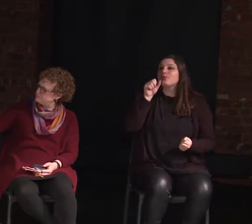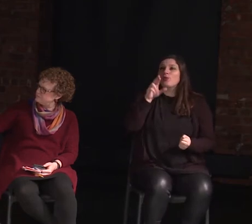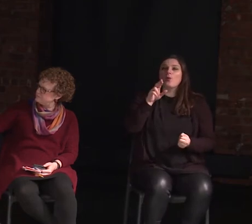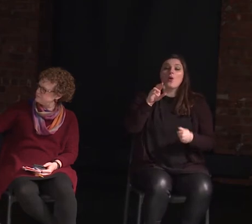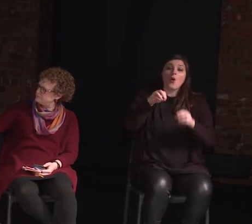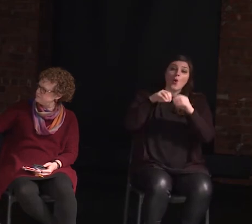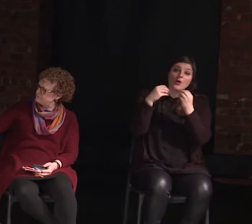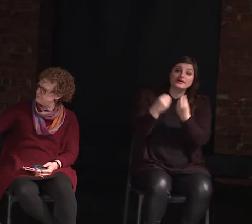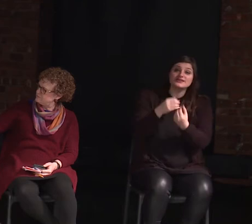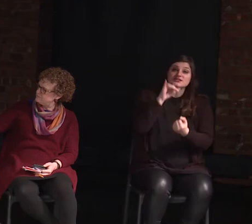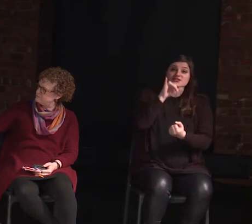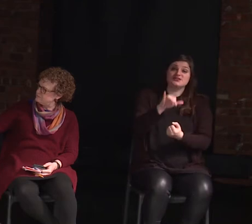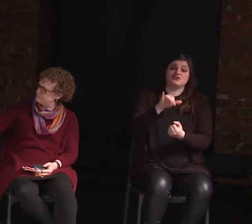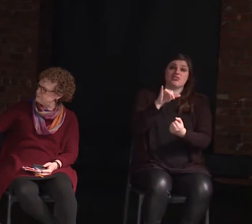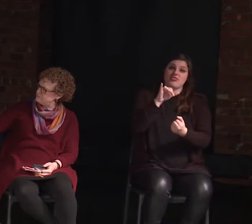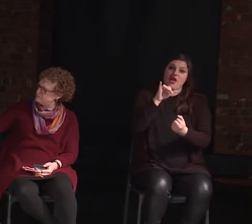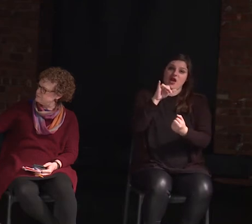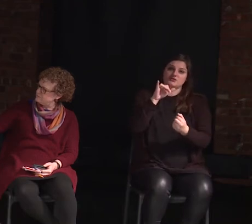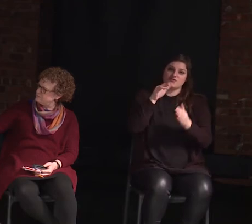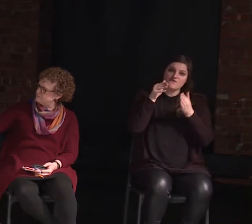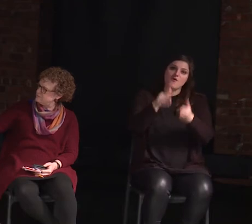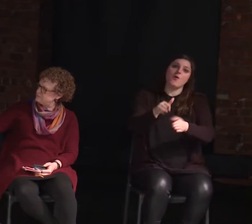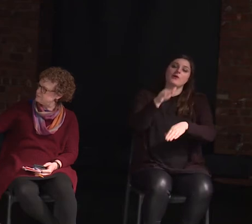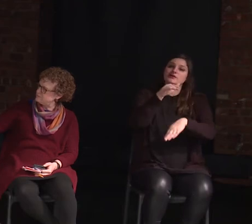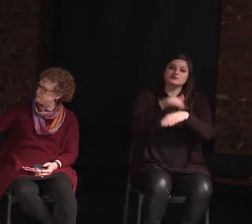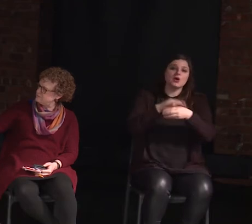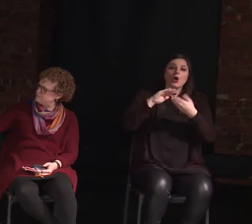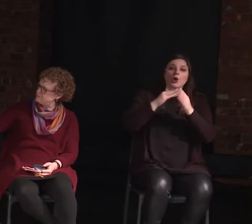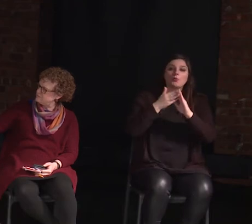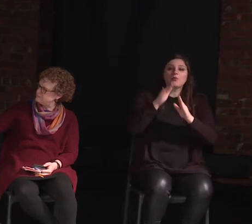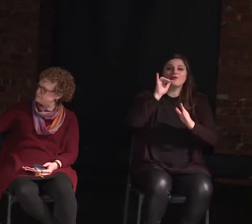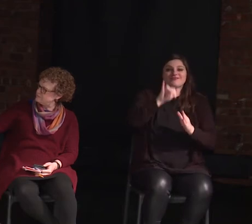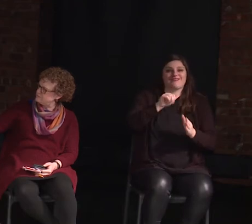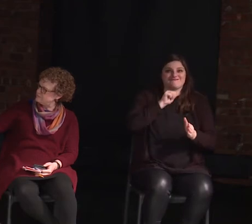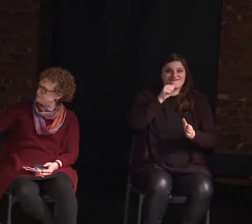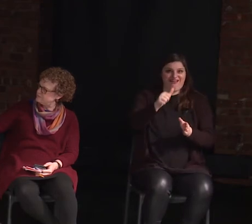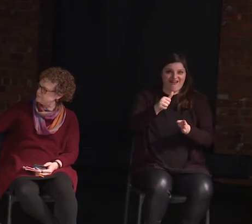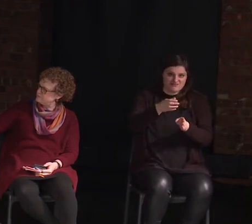that are sort of outside the mainstream, perhaps had less access to those resources.